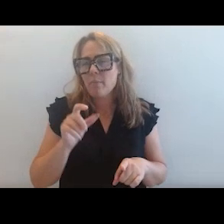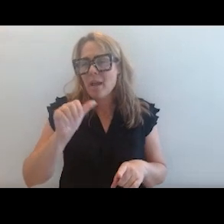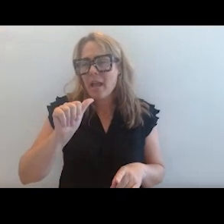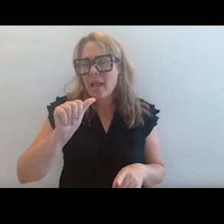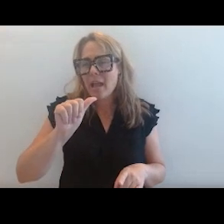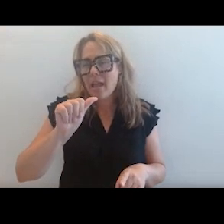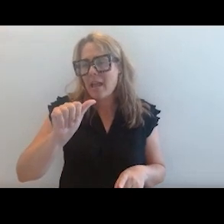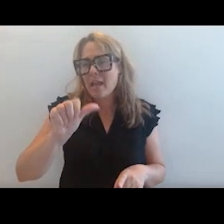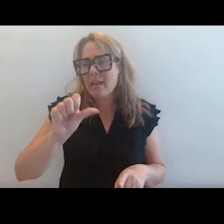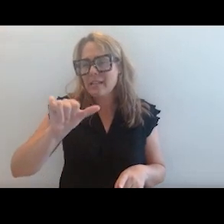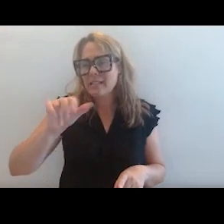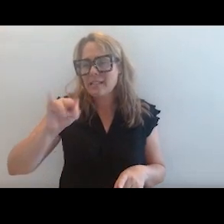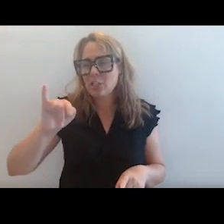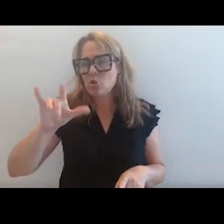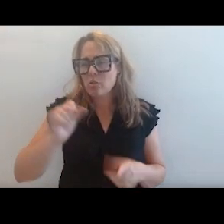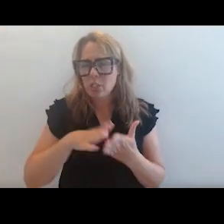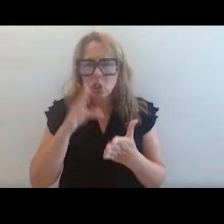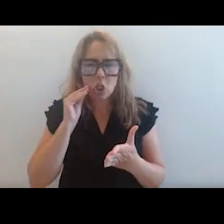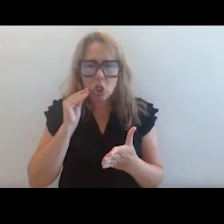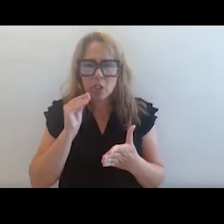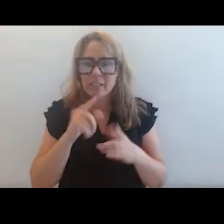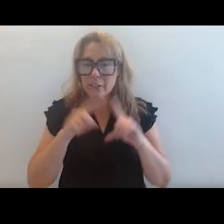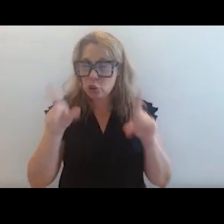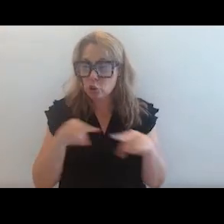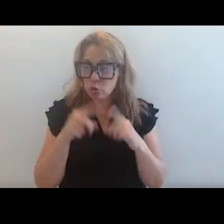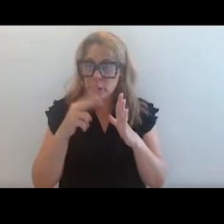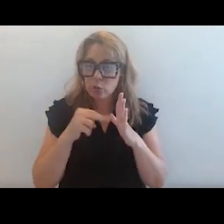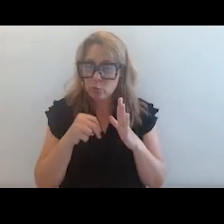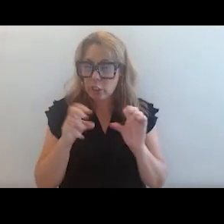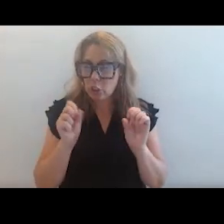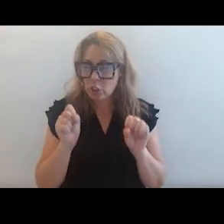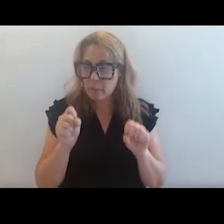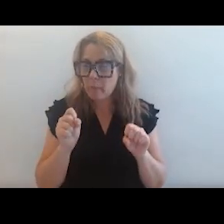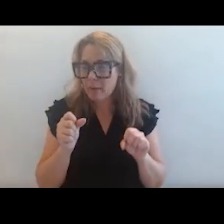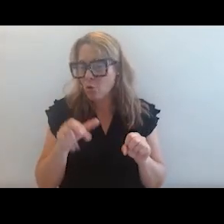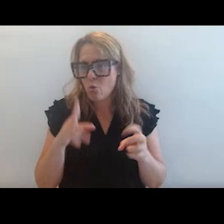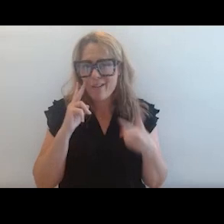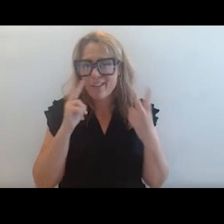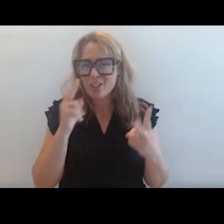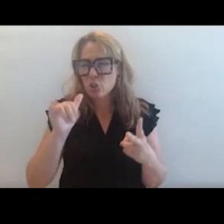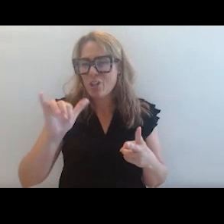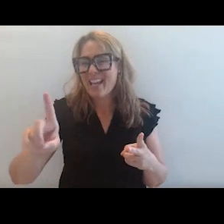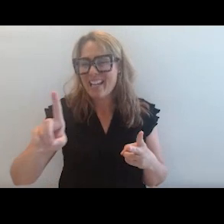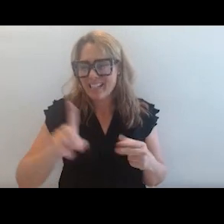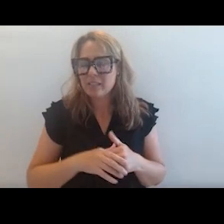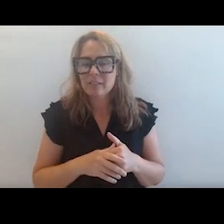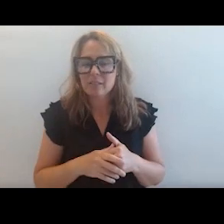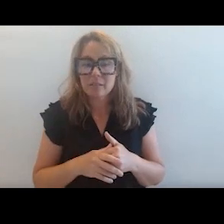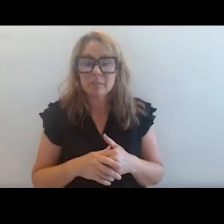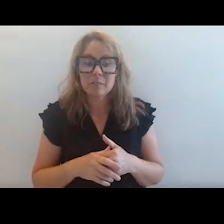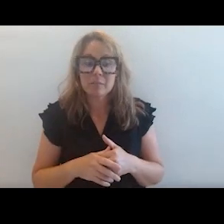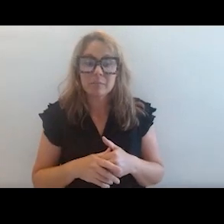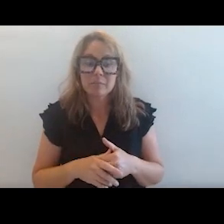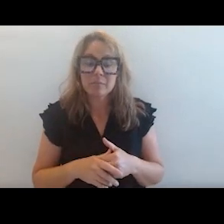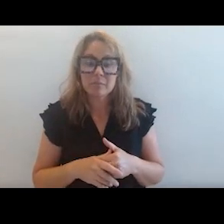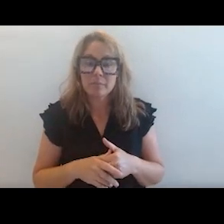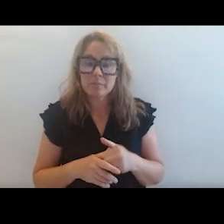benefit from asynchronous learning, screen reader compatibility, or visual aids.